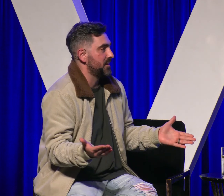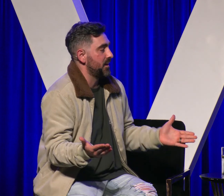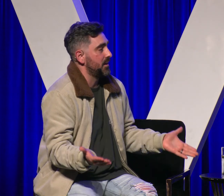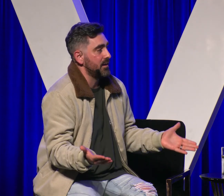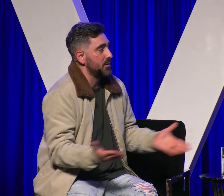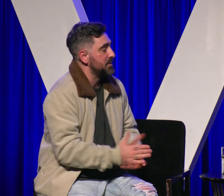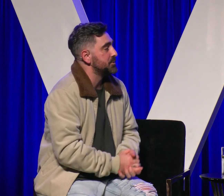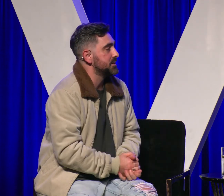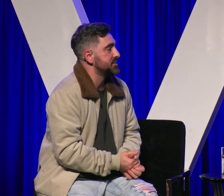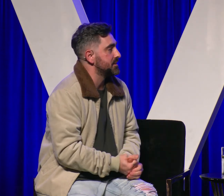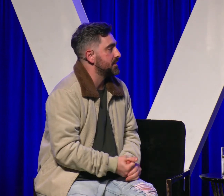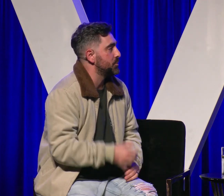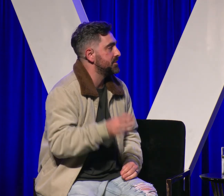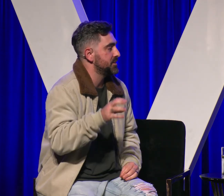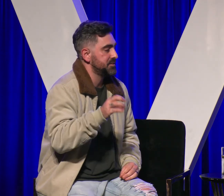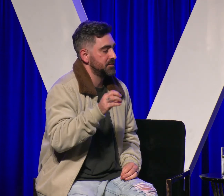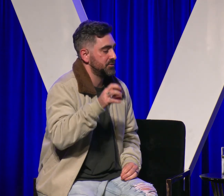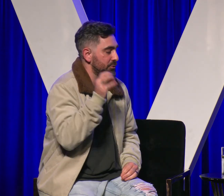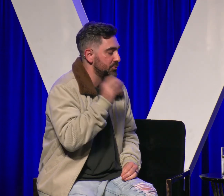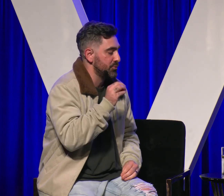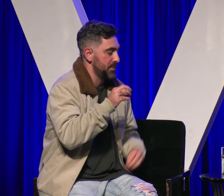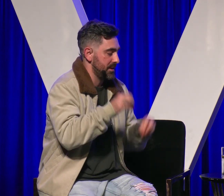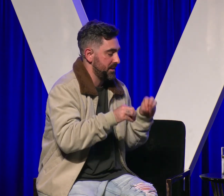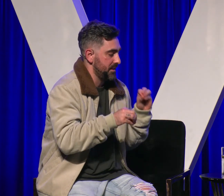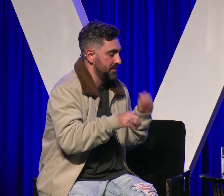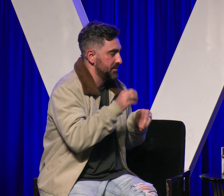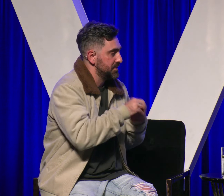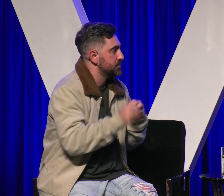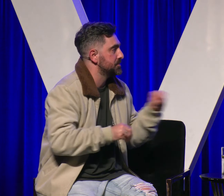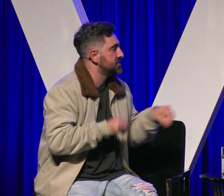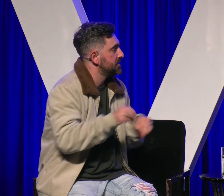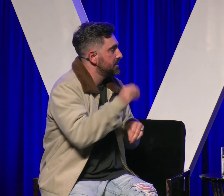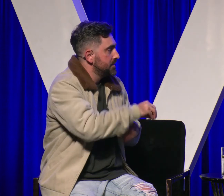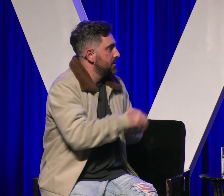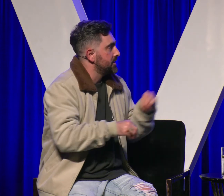I mean, realistically, we're just too many individuals kinda